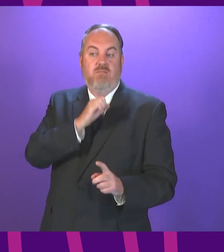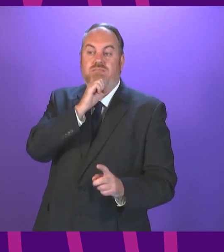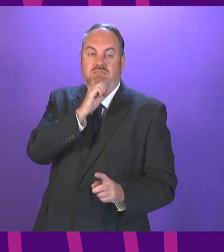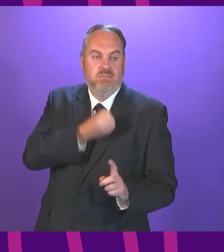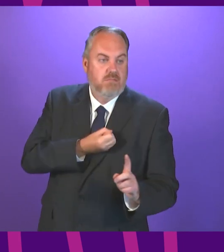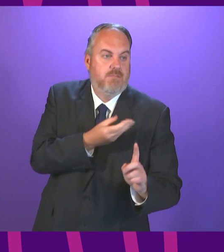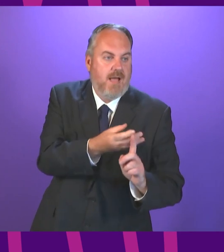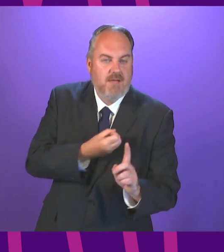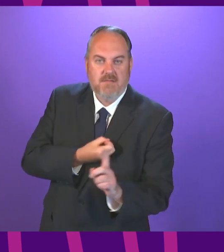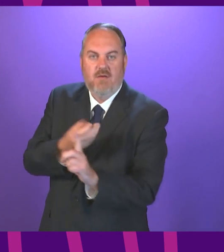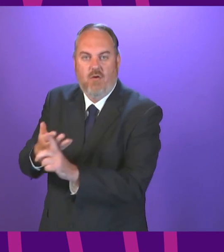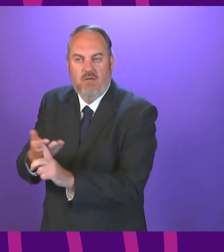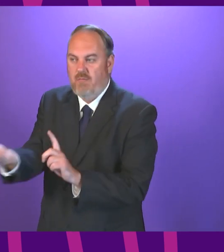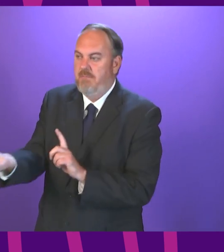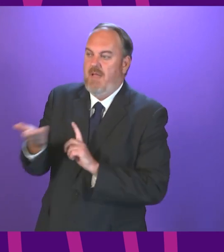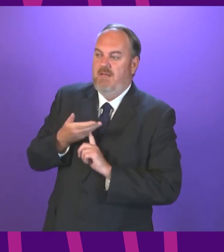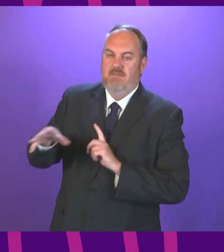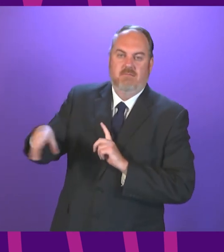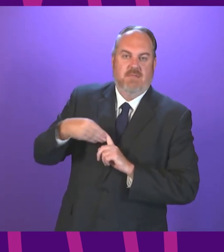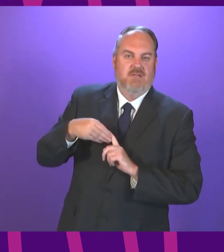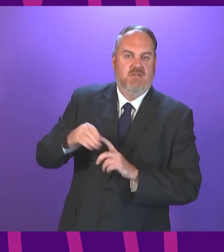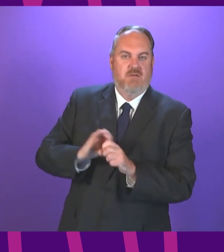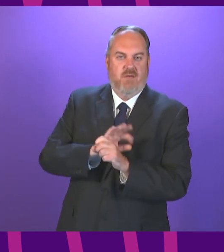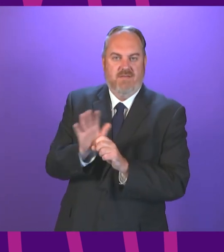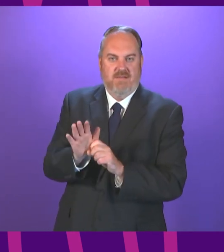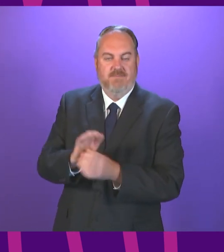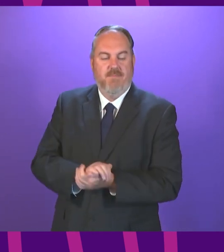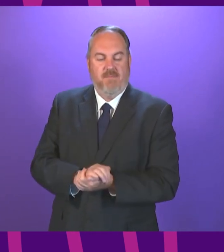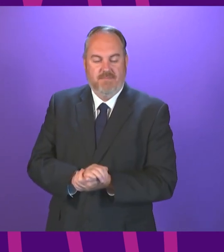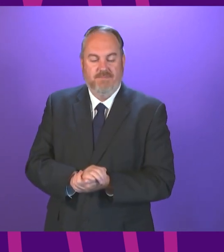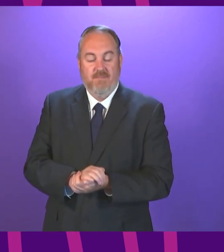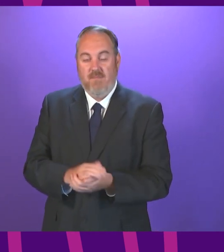The second modification is to physical distancing. Let me be clear: what I am about to set out